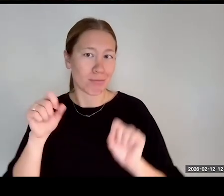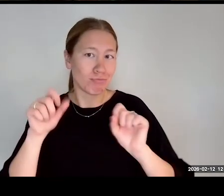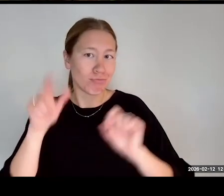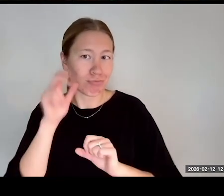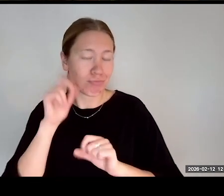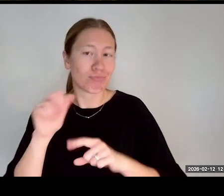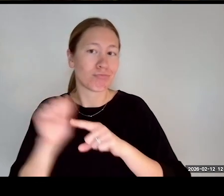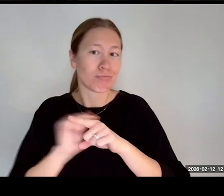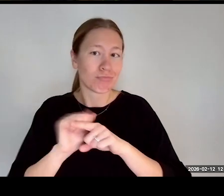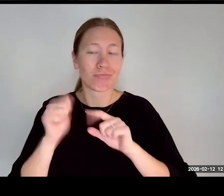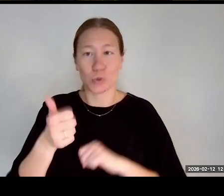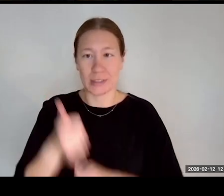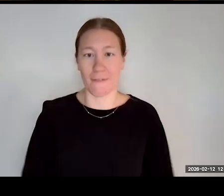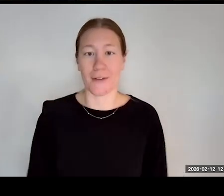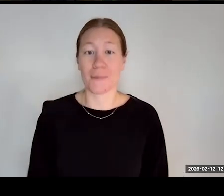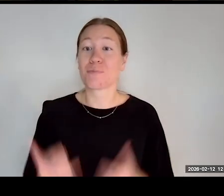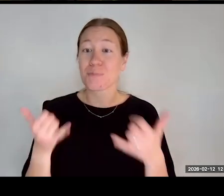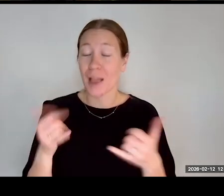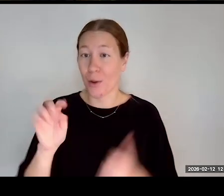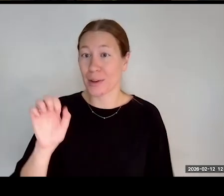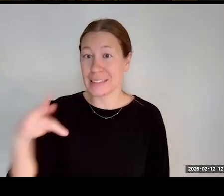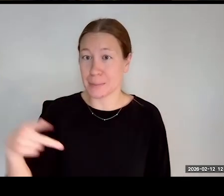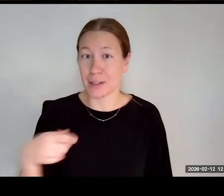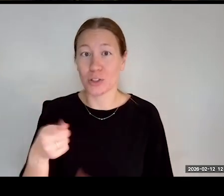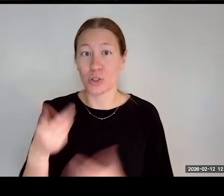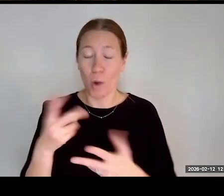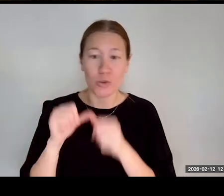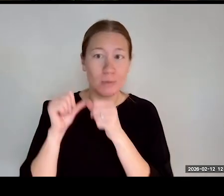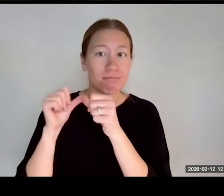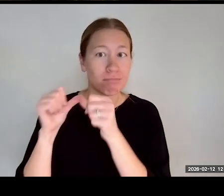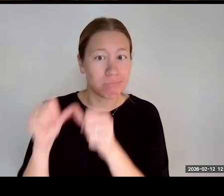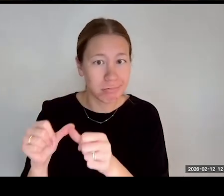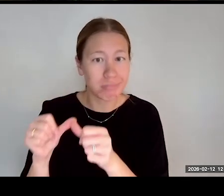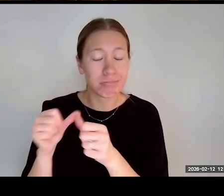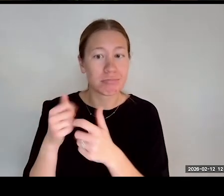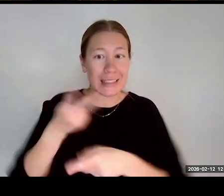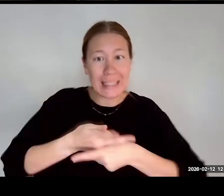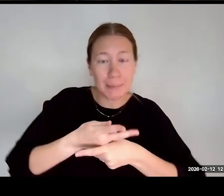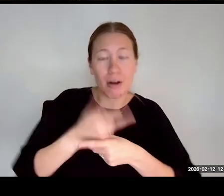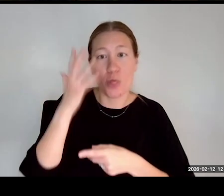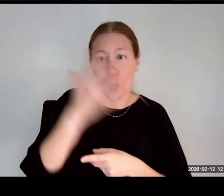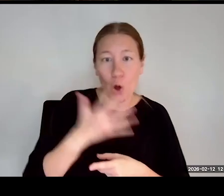I also have a tip here if you want to maintain the look of blank or merge cells without actually having